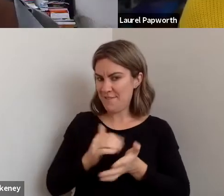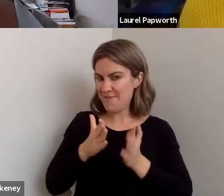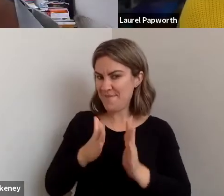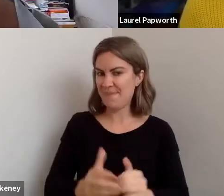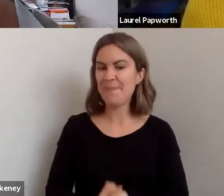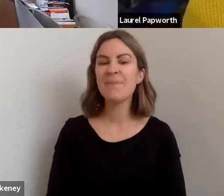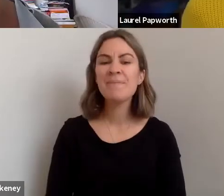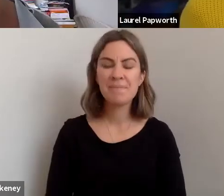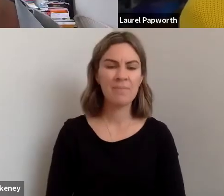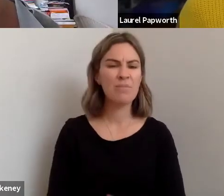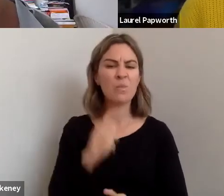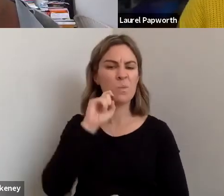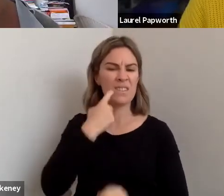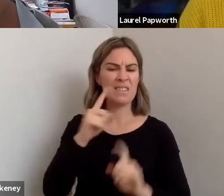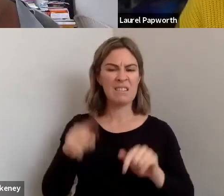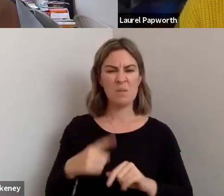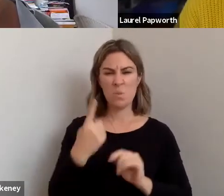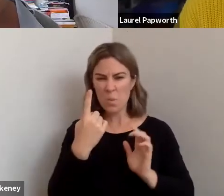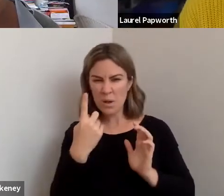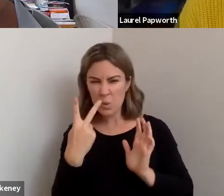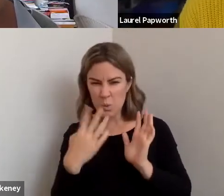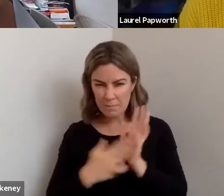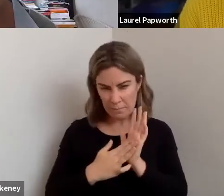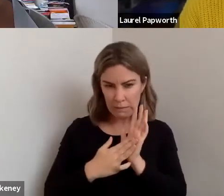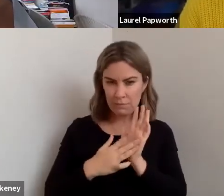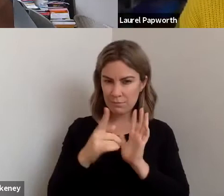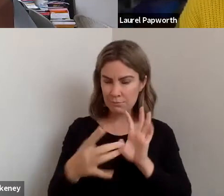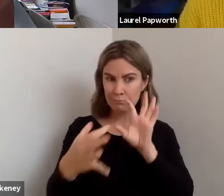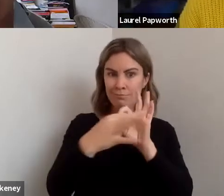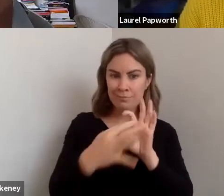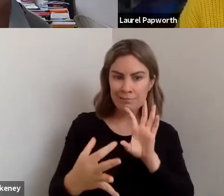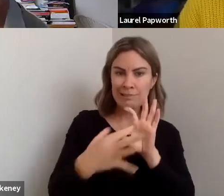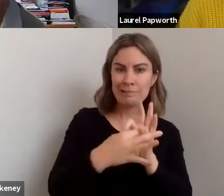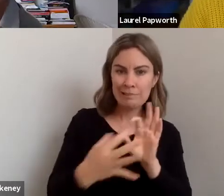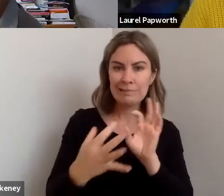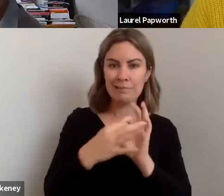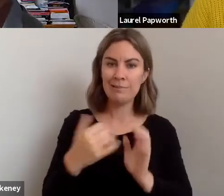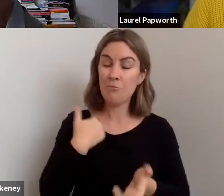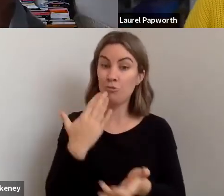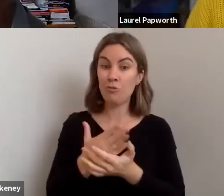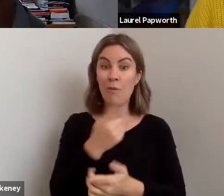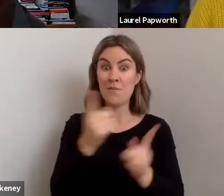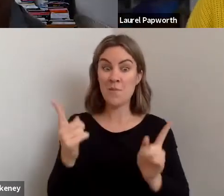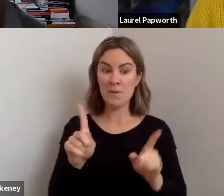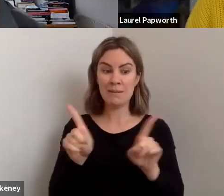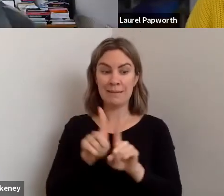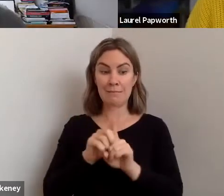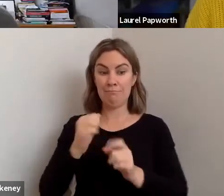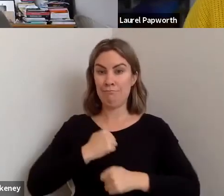minute or two, after everyone has had a chance to come in. I know if your day is anything like mine, it's back-to-back Zoom calls with very